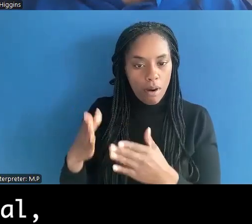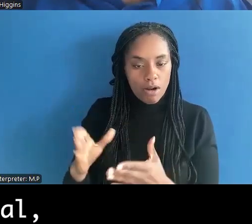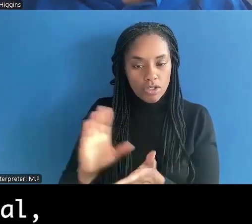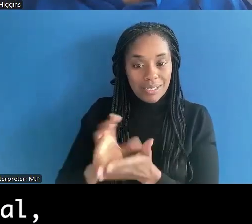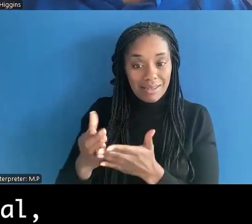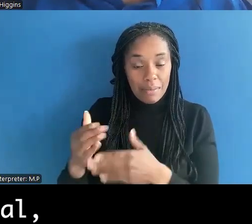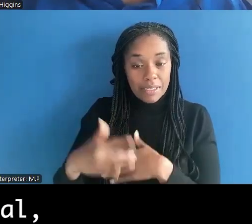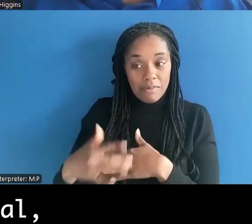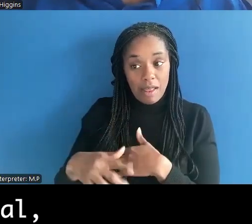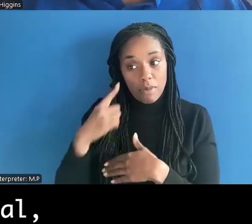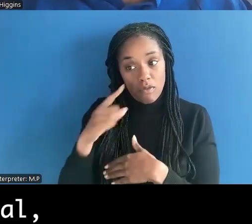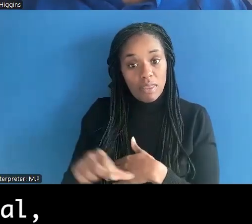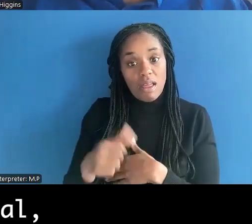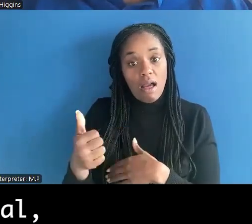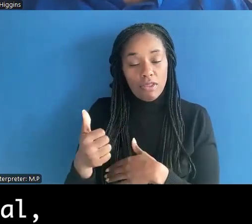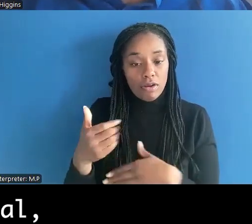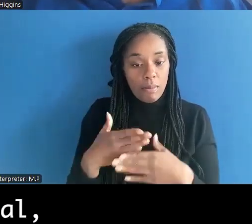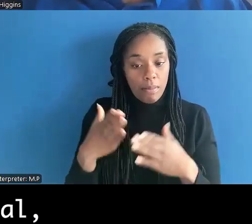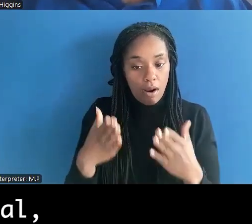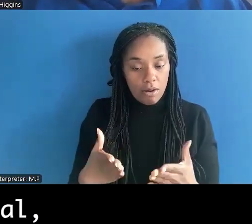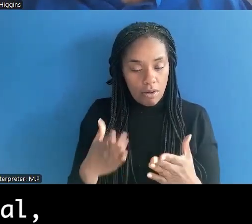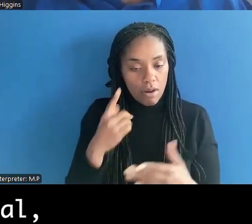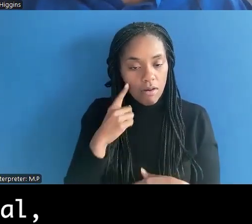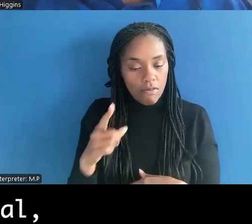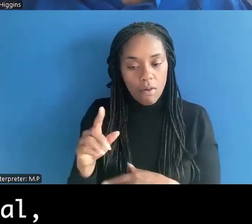with the disability for Medi-Cal, Medi-Cal eligibility purposes,